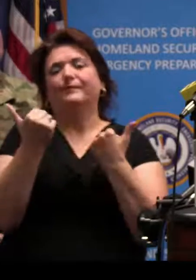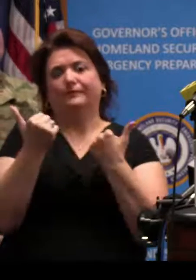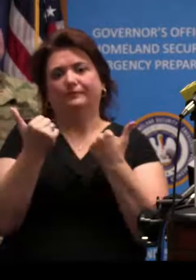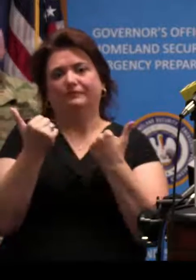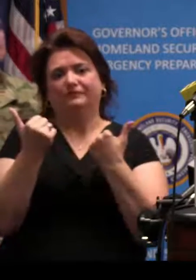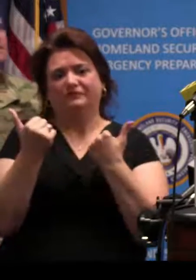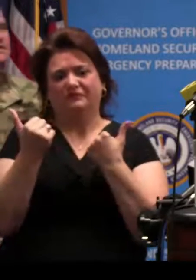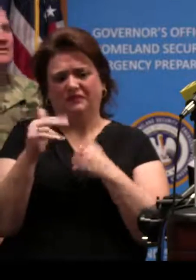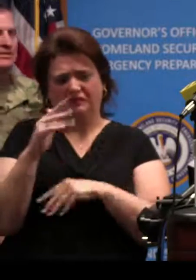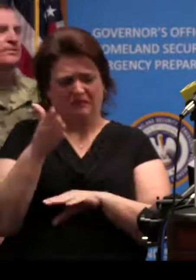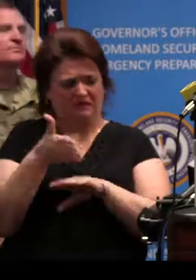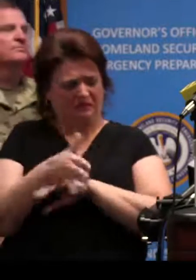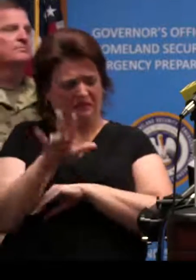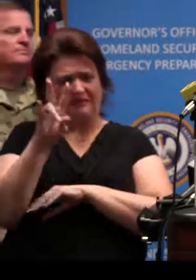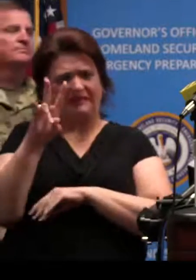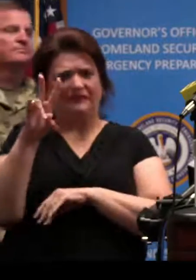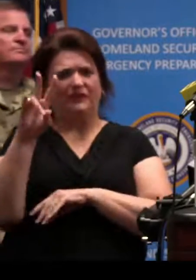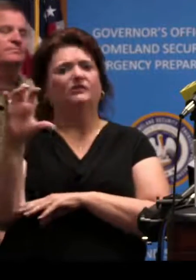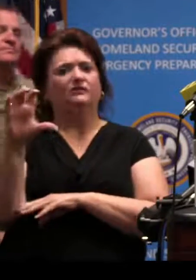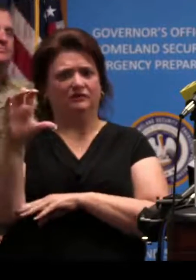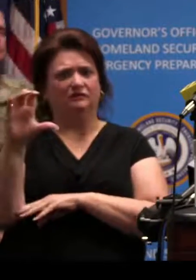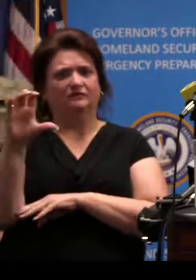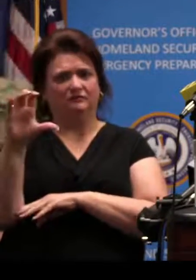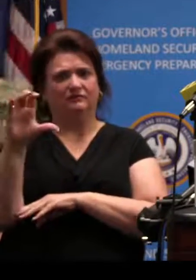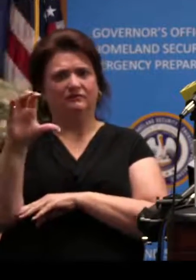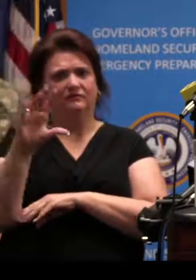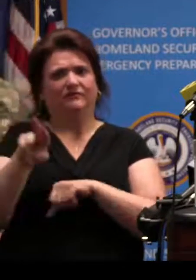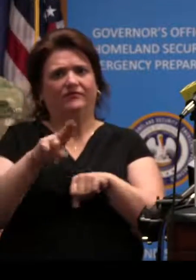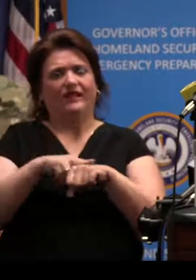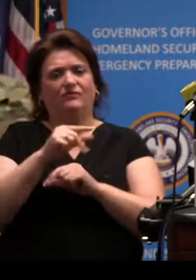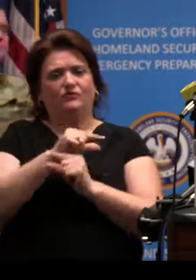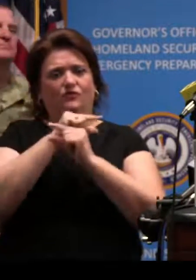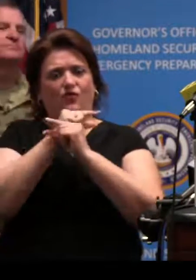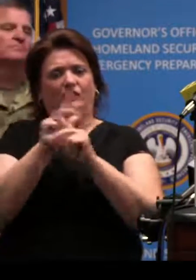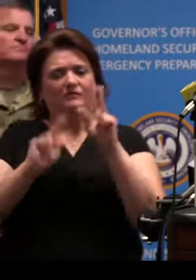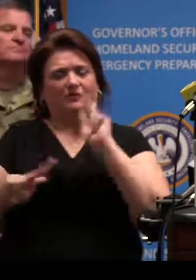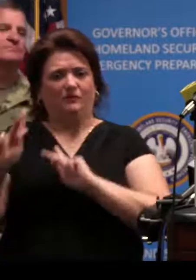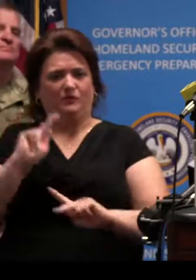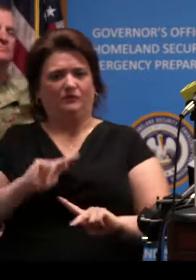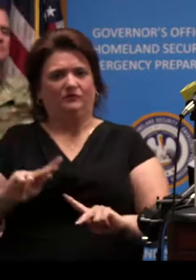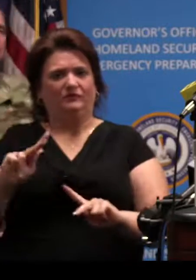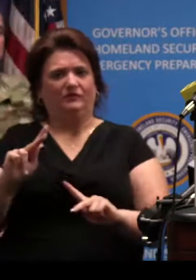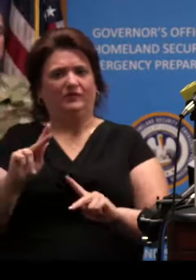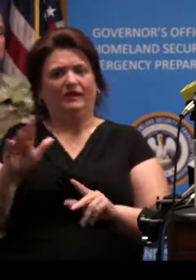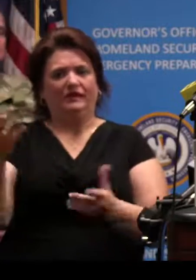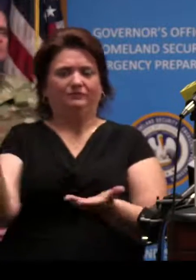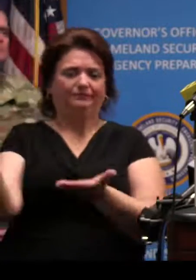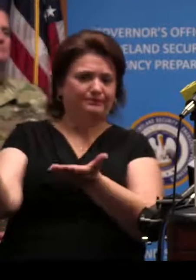700 over 700 national guardsmen and place them on active duty at a time when